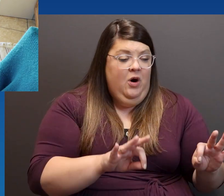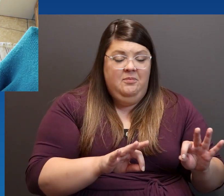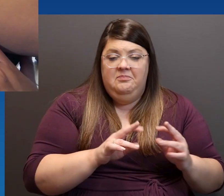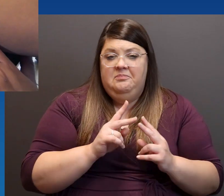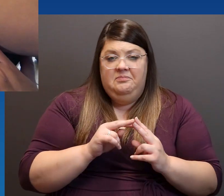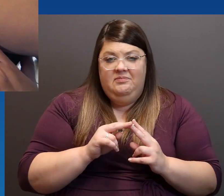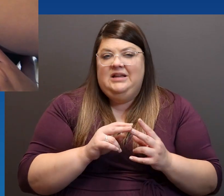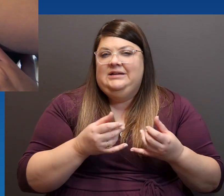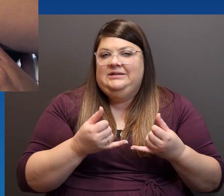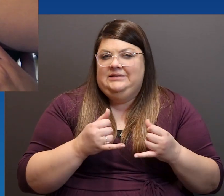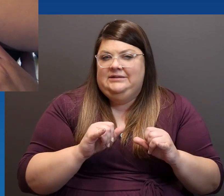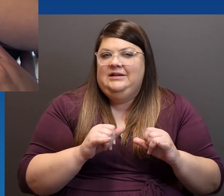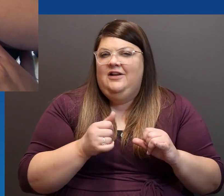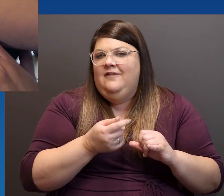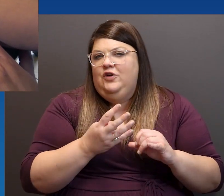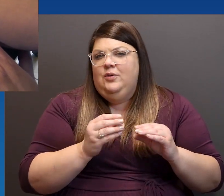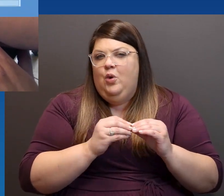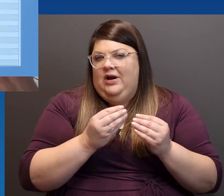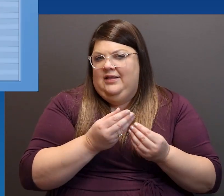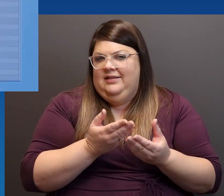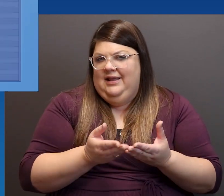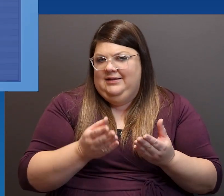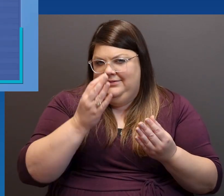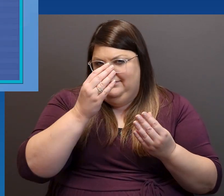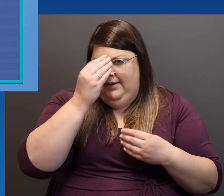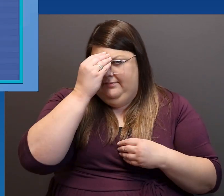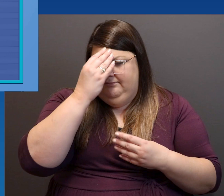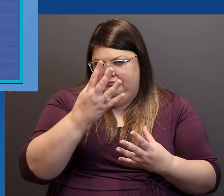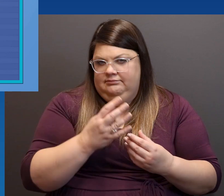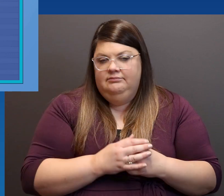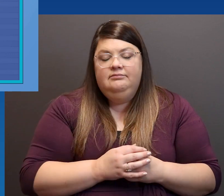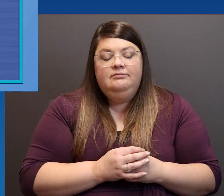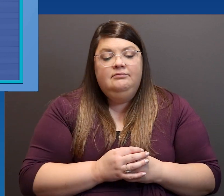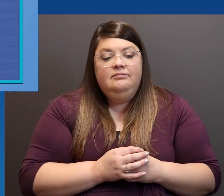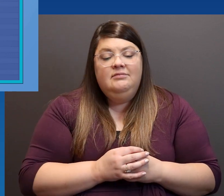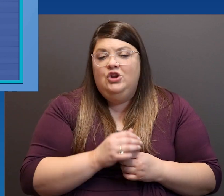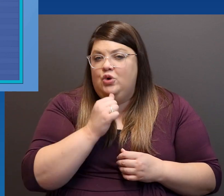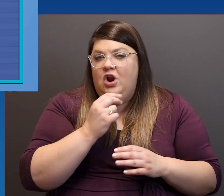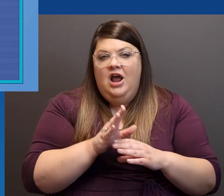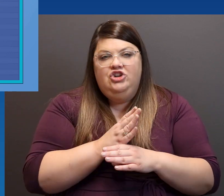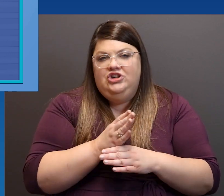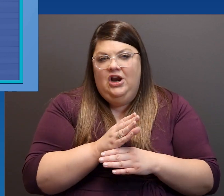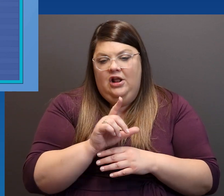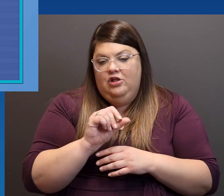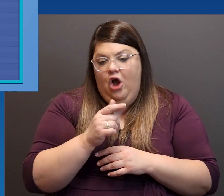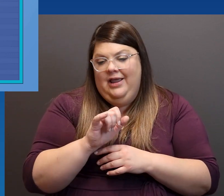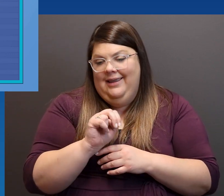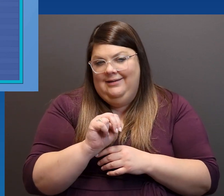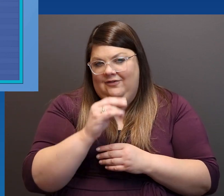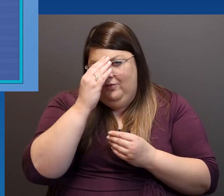here are some additional things to keep in mind. Do not share login information or PIN numbers.